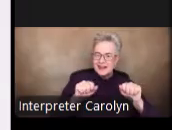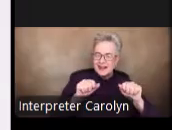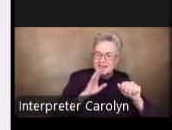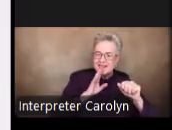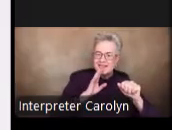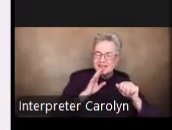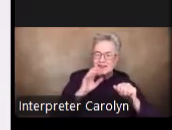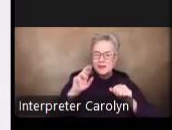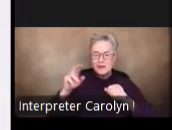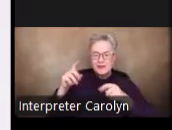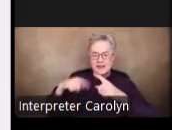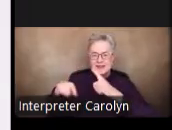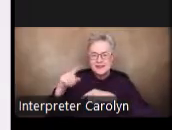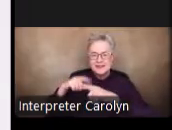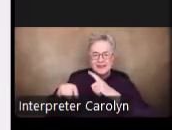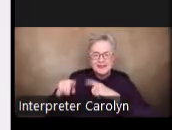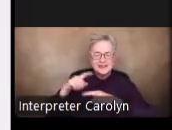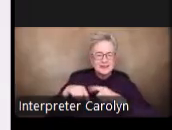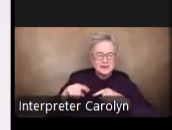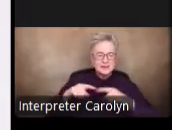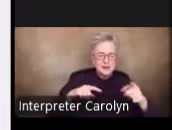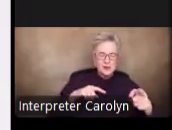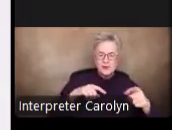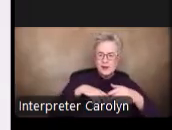So first we have those exterior walls or first words. So.